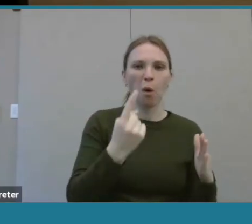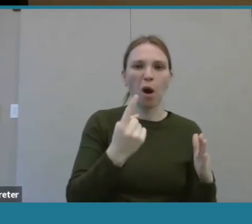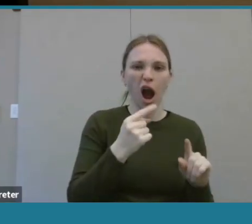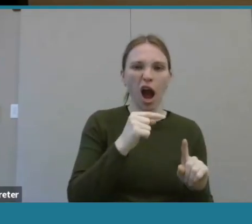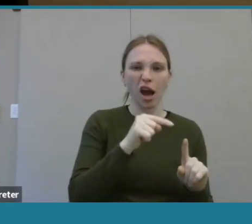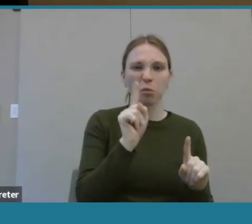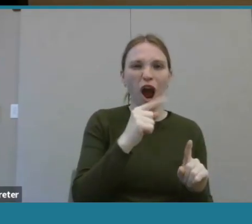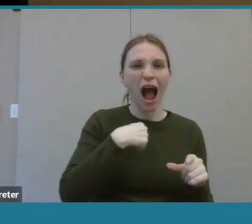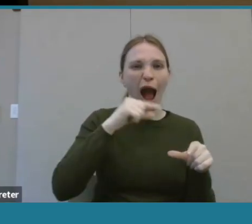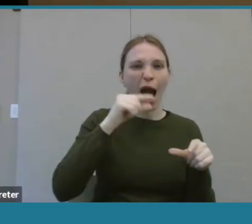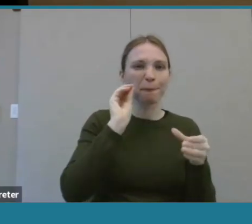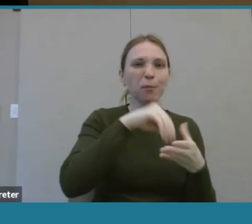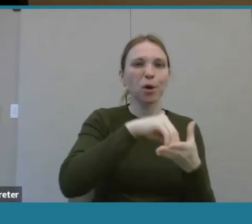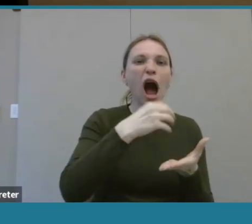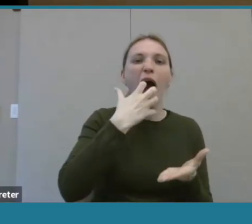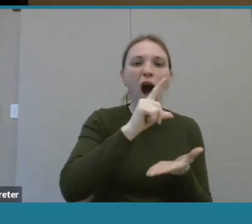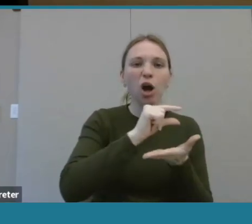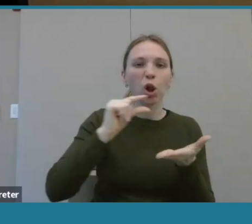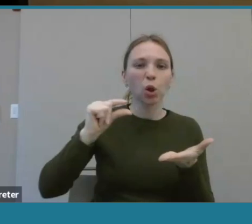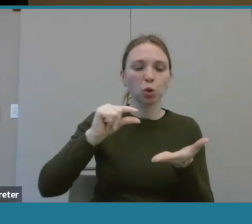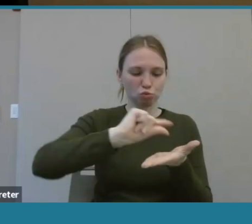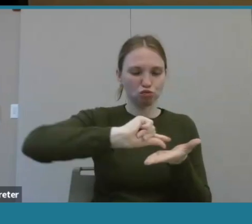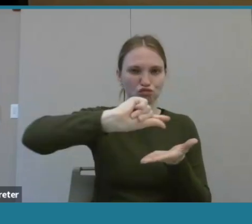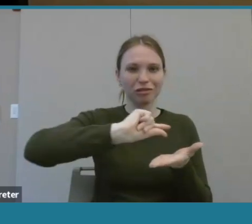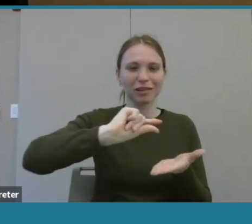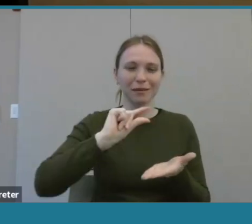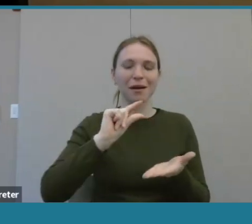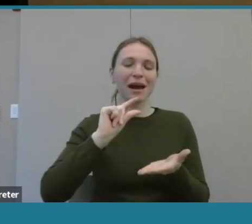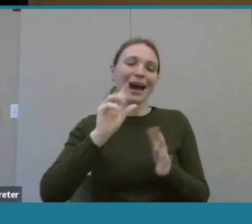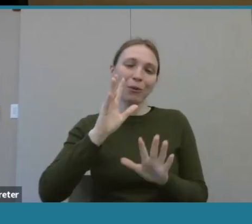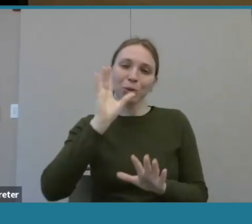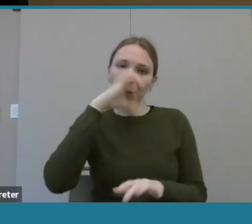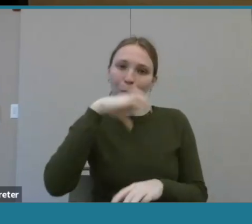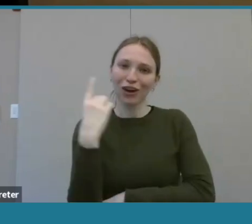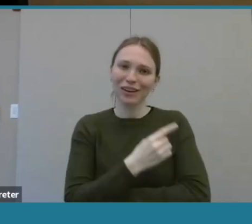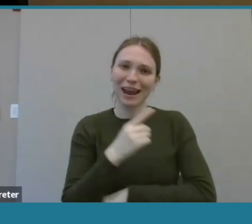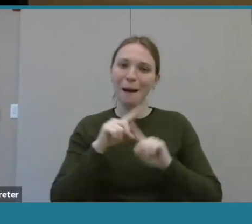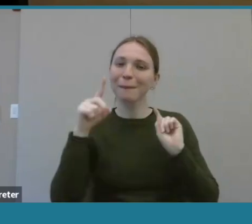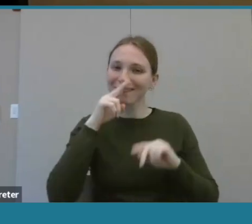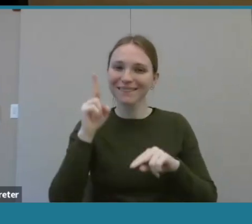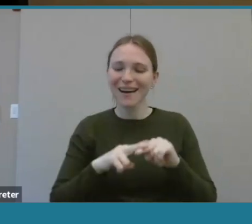It was a weird day at the zoo, but it was really fun. After that, we realized we had some challenges, and so we built panels that